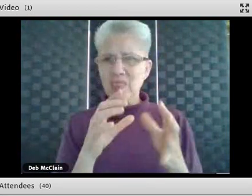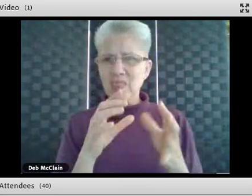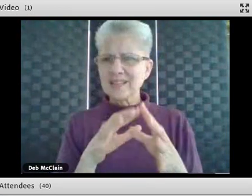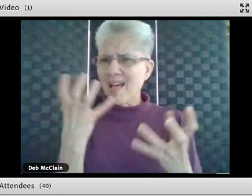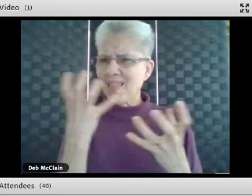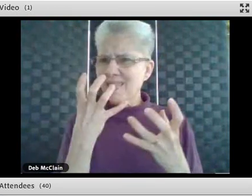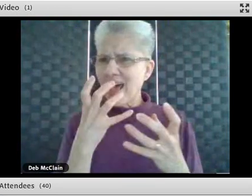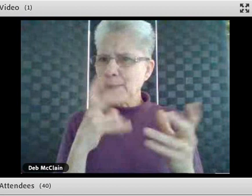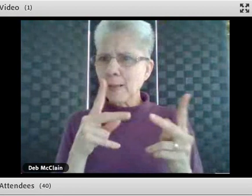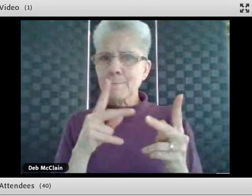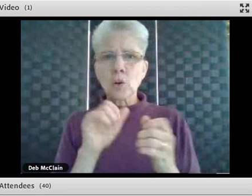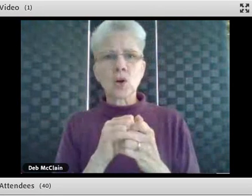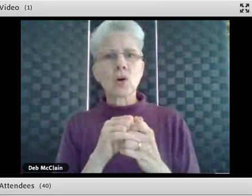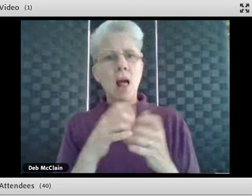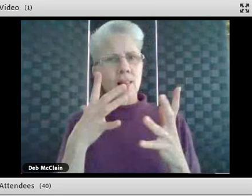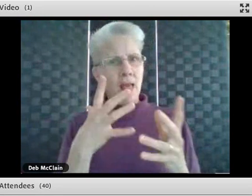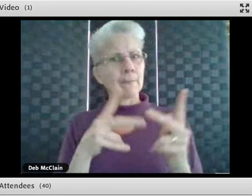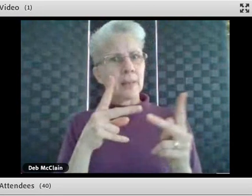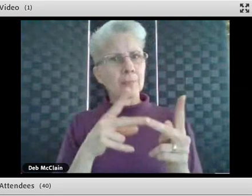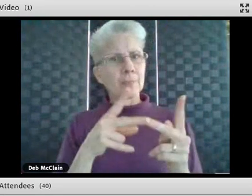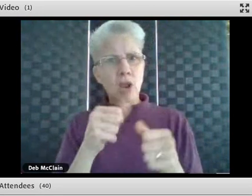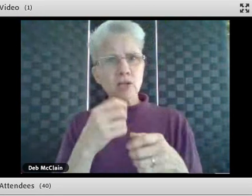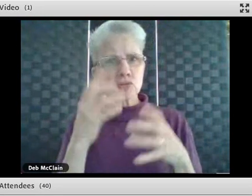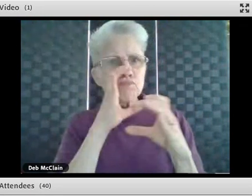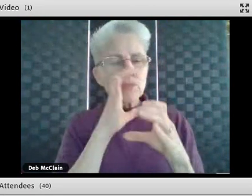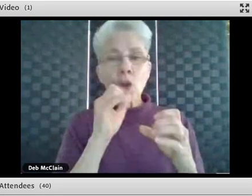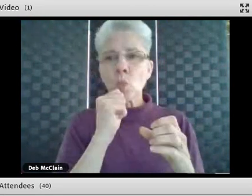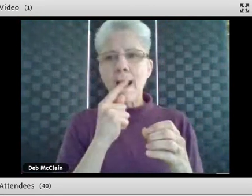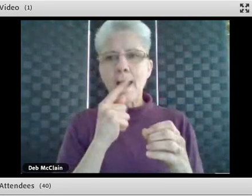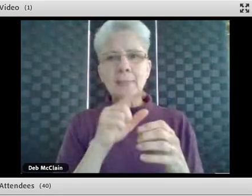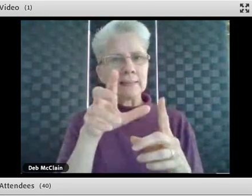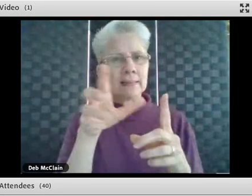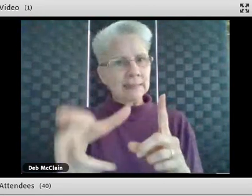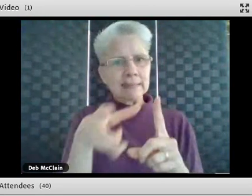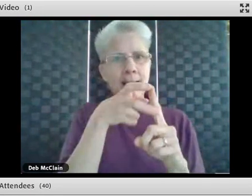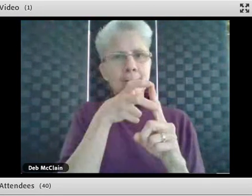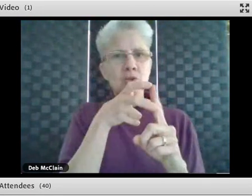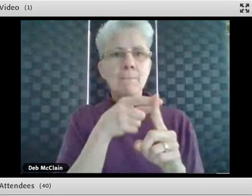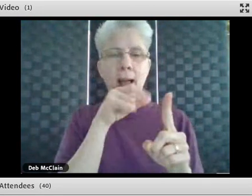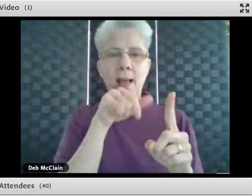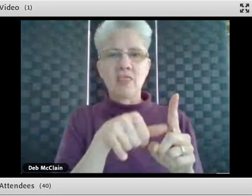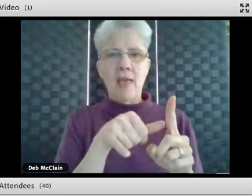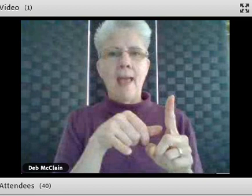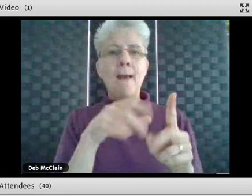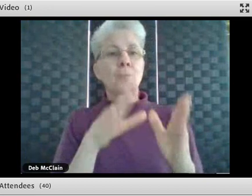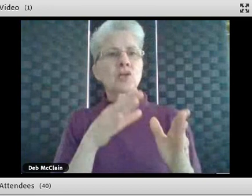Pretty significant amount of hits would not be captured by a patron doing a search